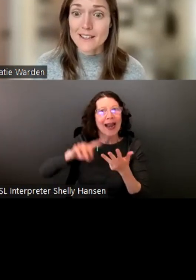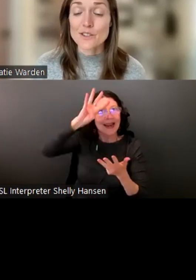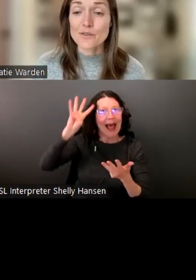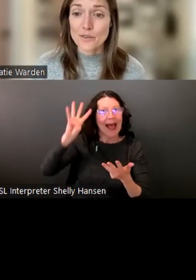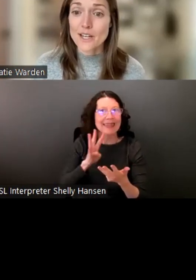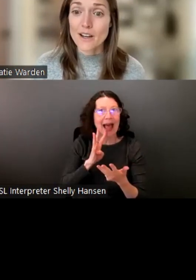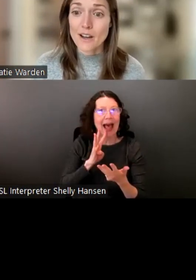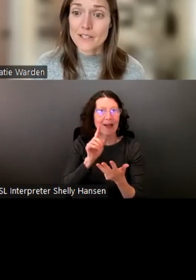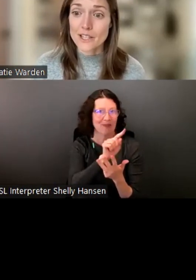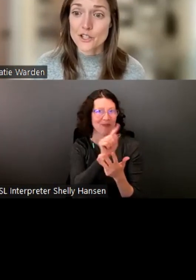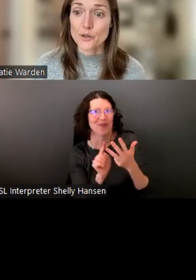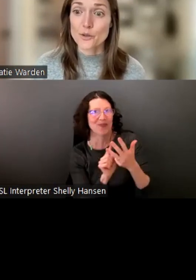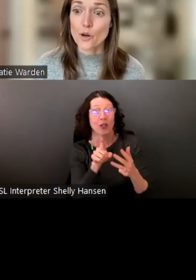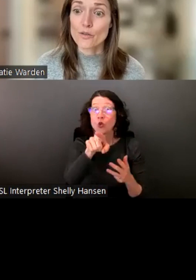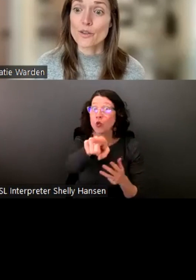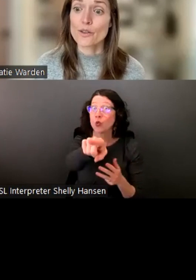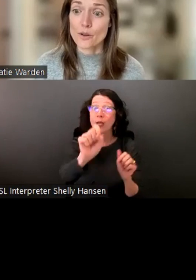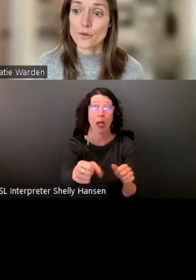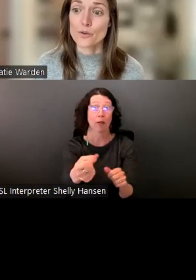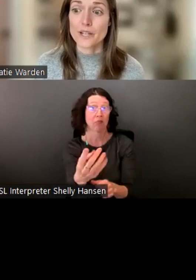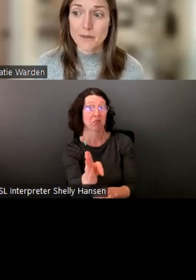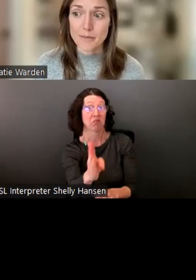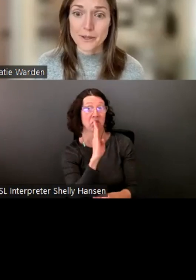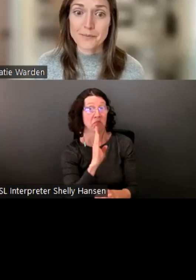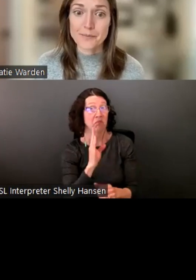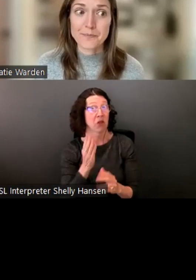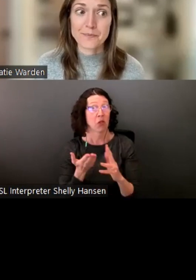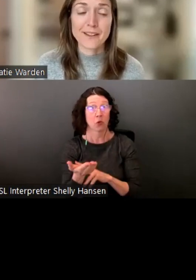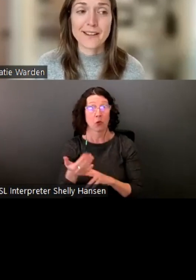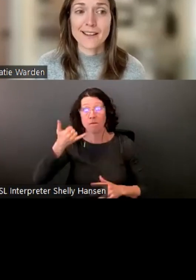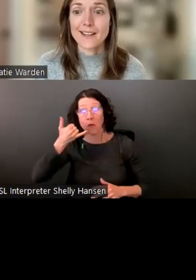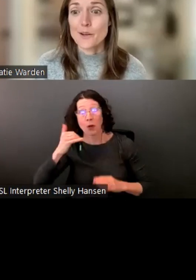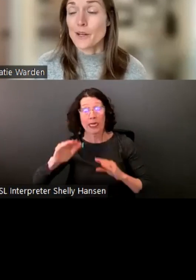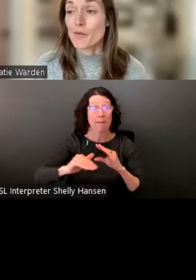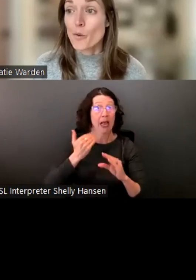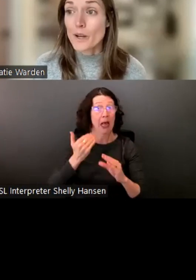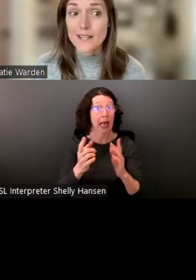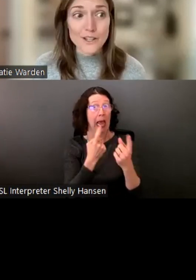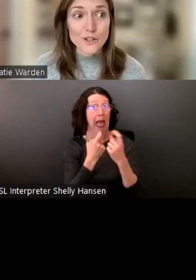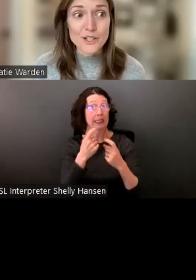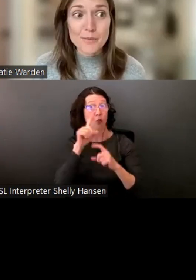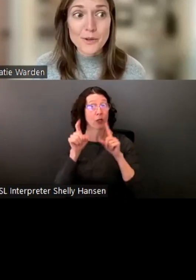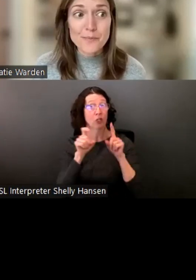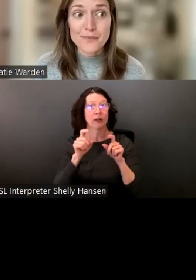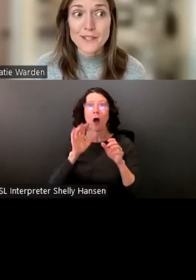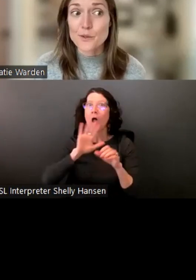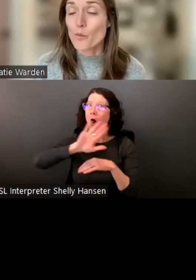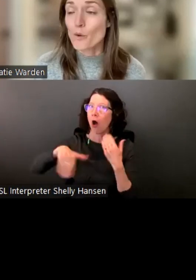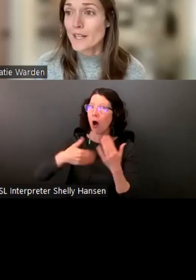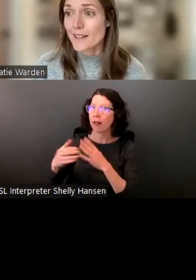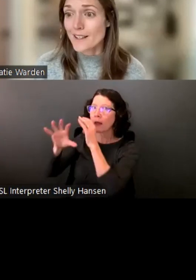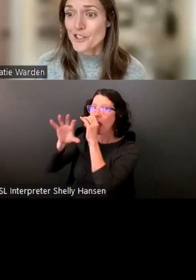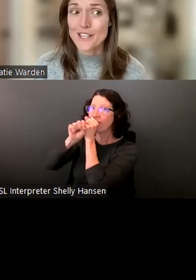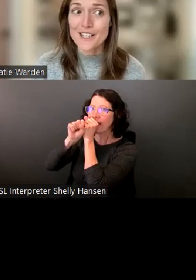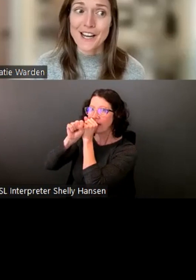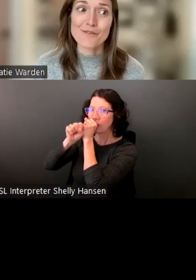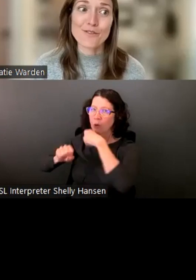It's free and confidential over the phone or email. We have a 1-800 number, it's 1-800-949-4232